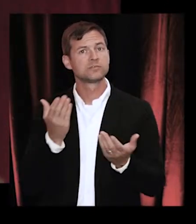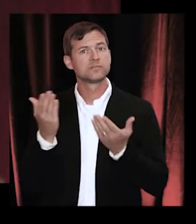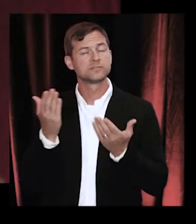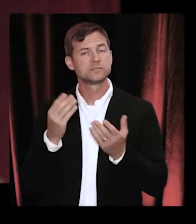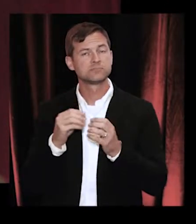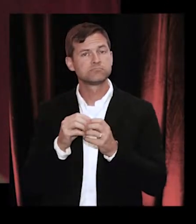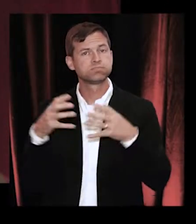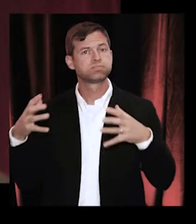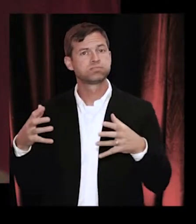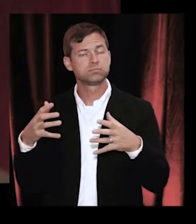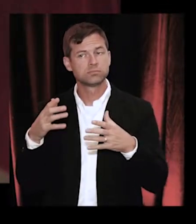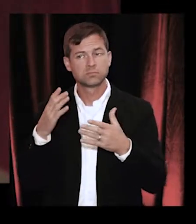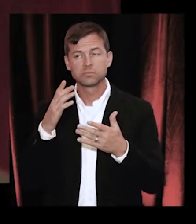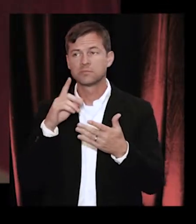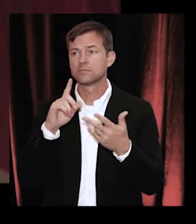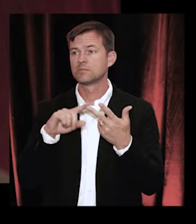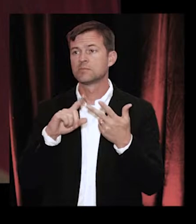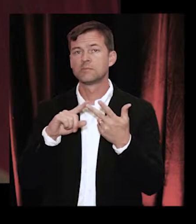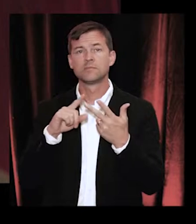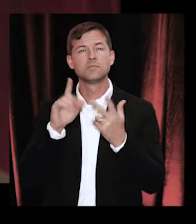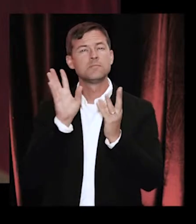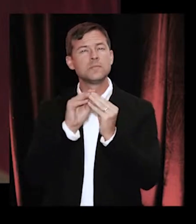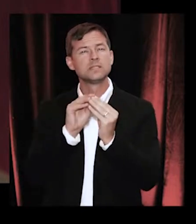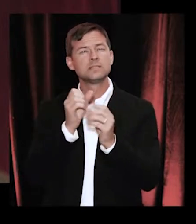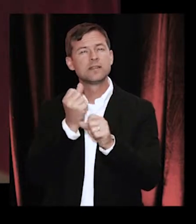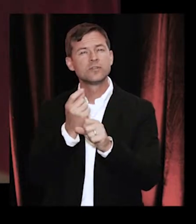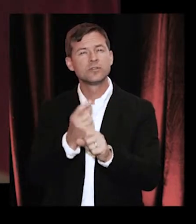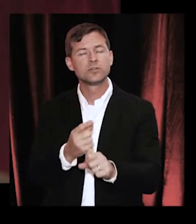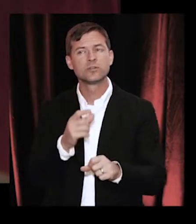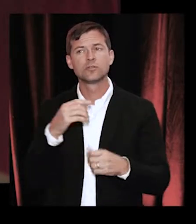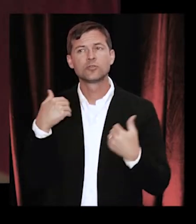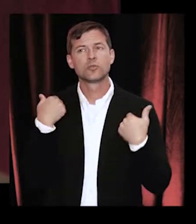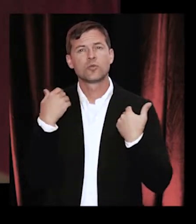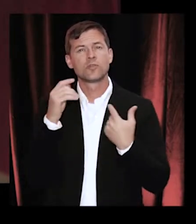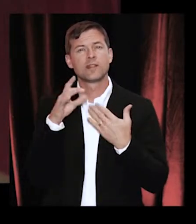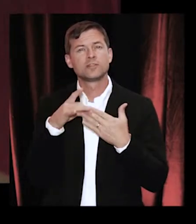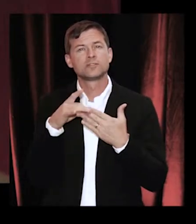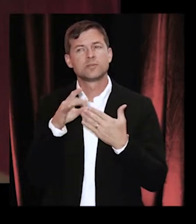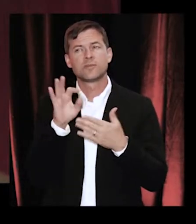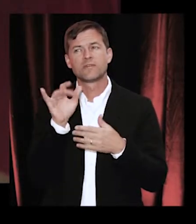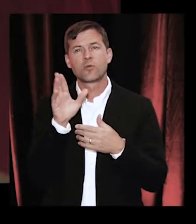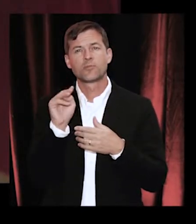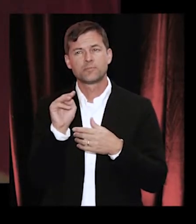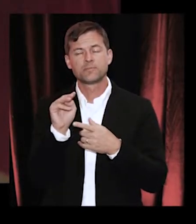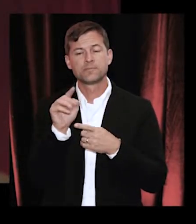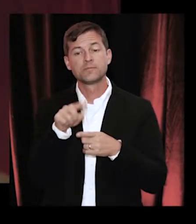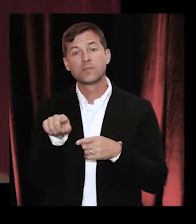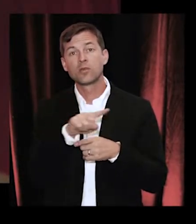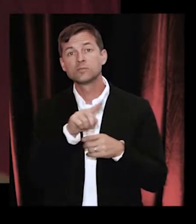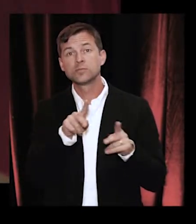She annually meets with the Youth Leadership Forum, made up of aspiring young people with disabilities.